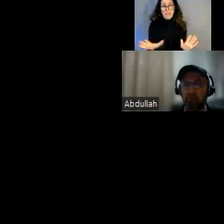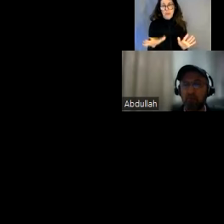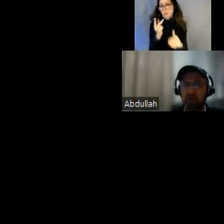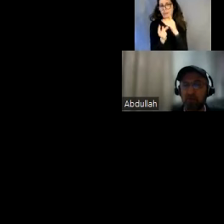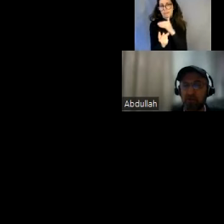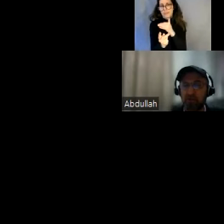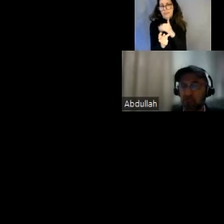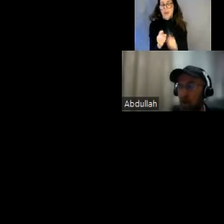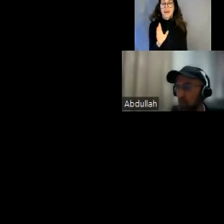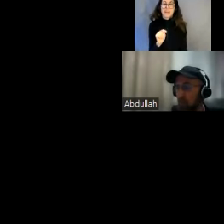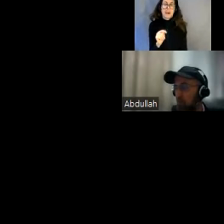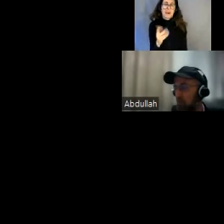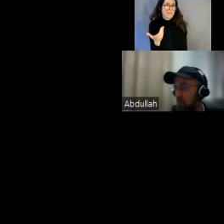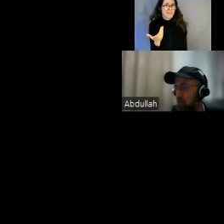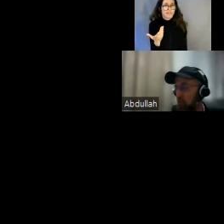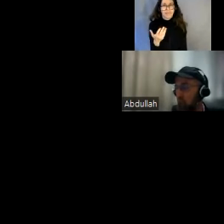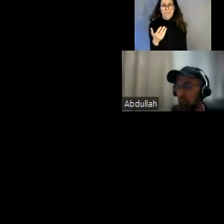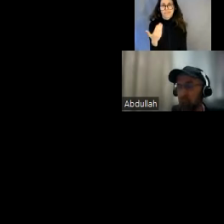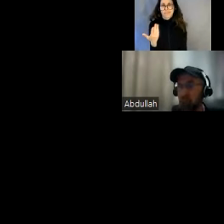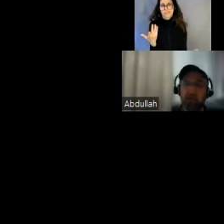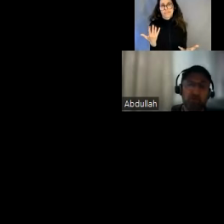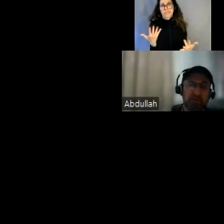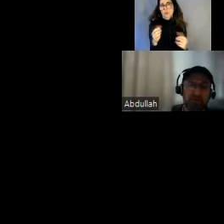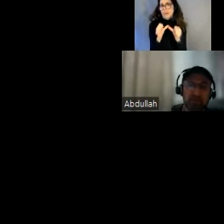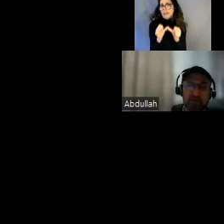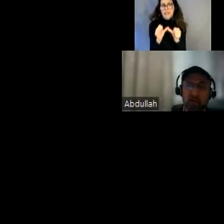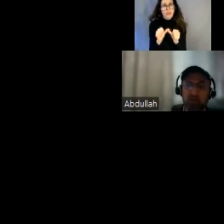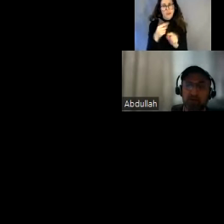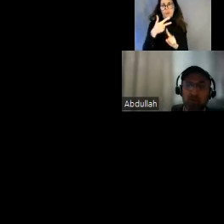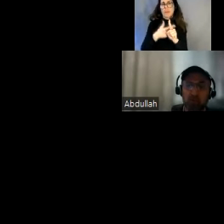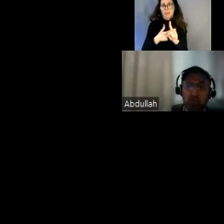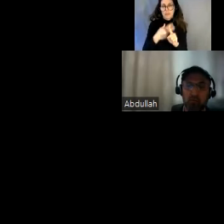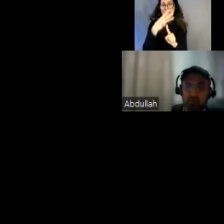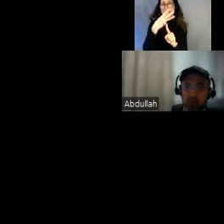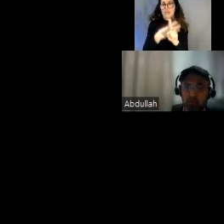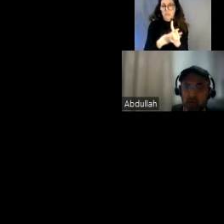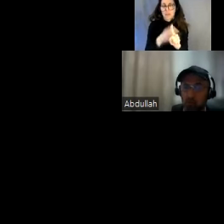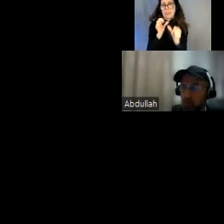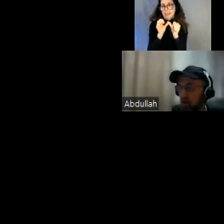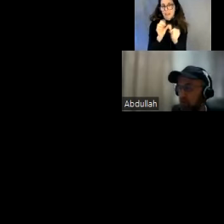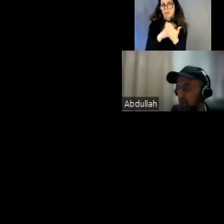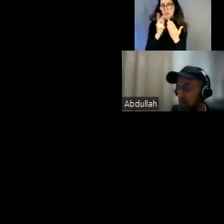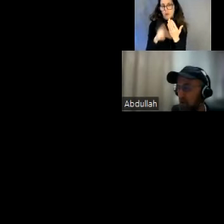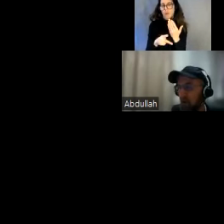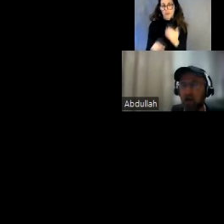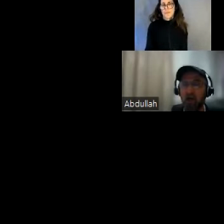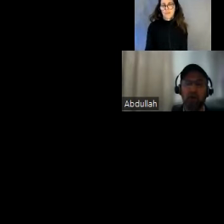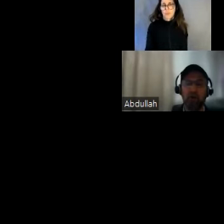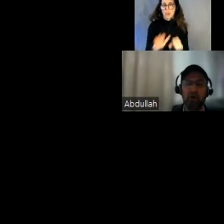least. I can not give you the exact time because we never know when the pandemic will end. For the next, I would